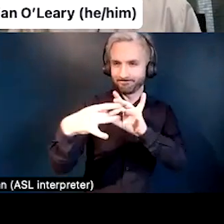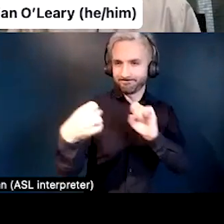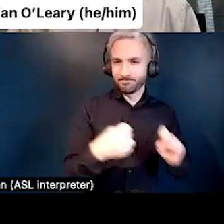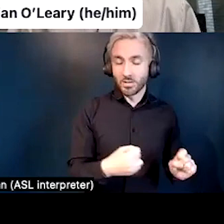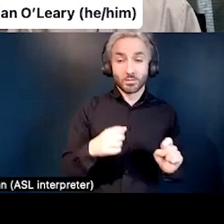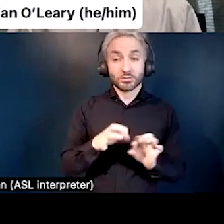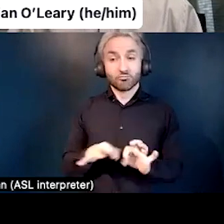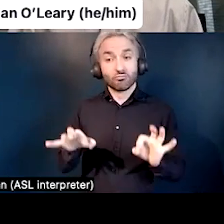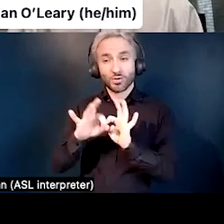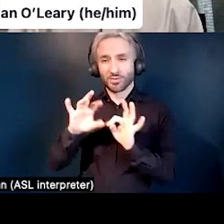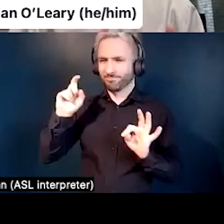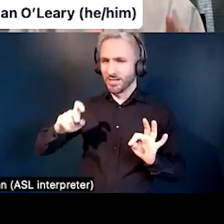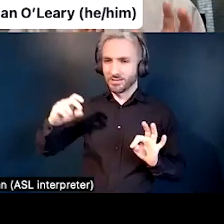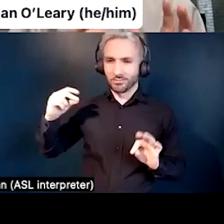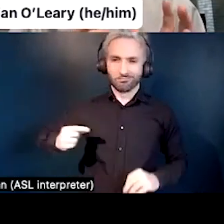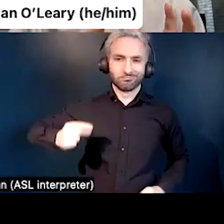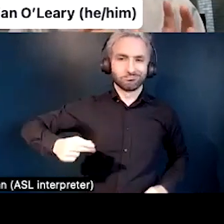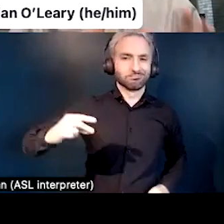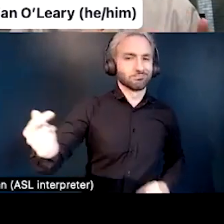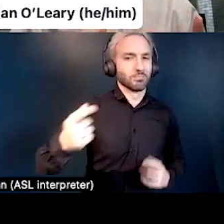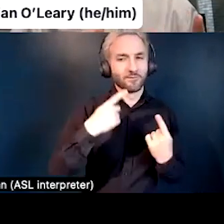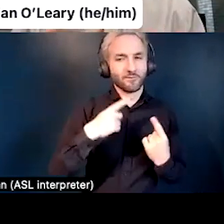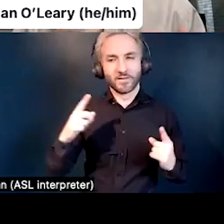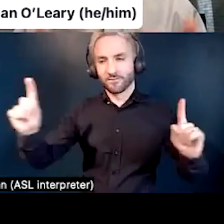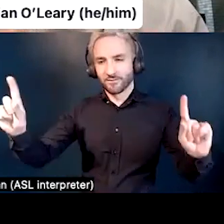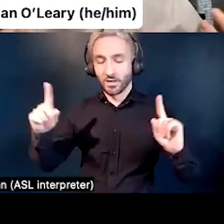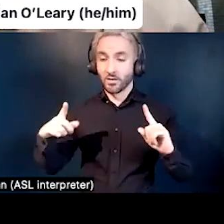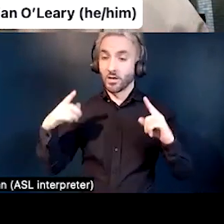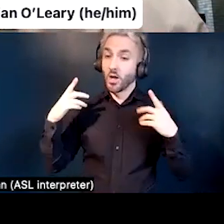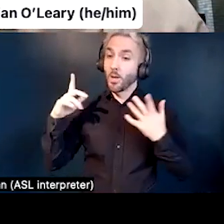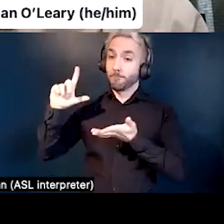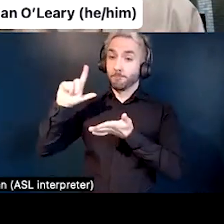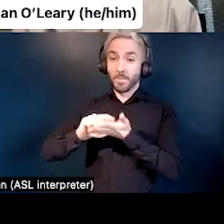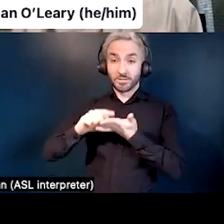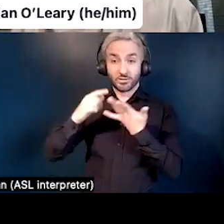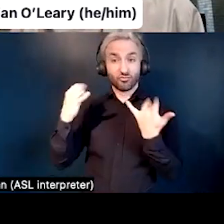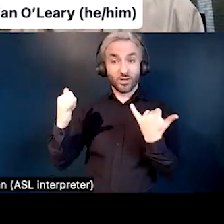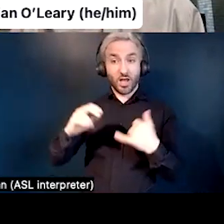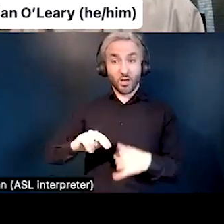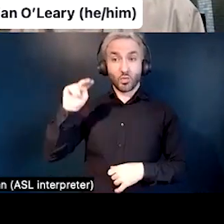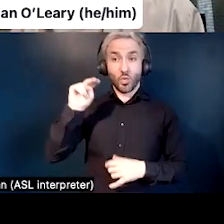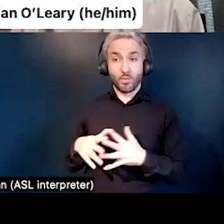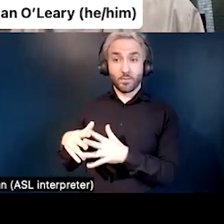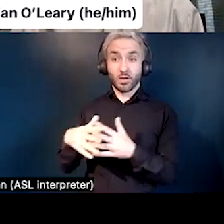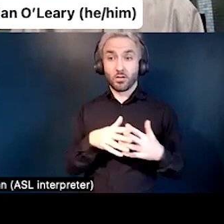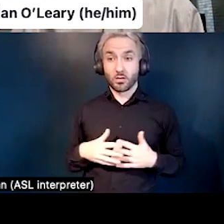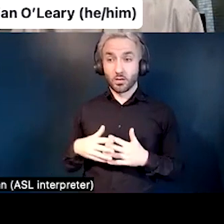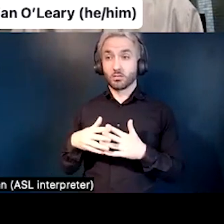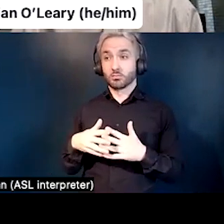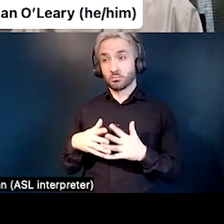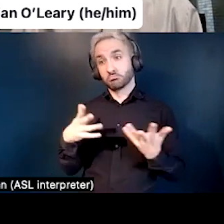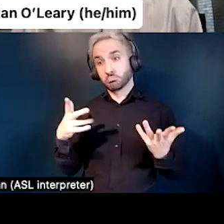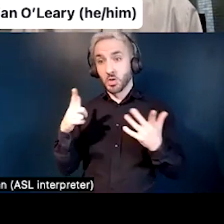and effective. And publishing in North America is probably the largest publishing market in the